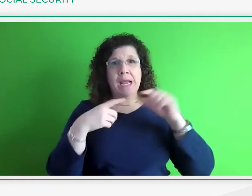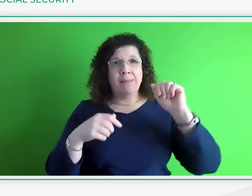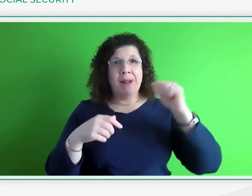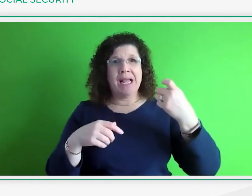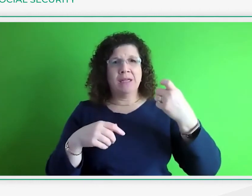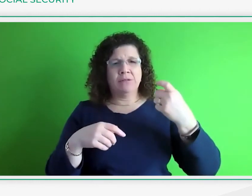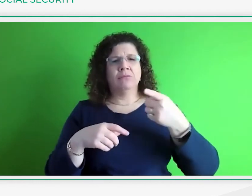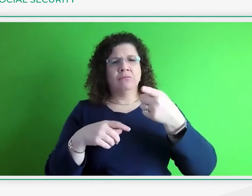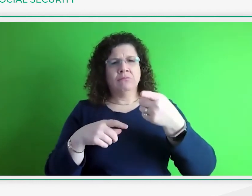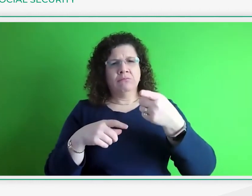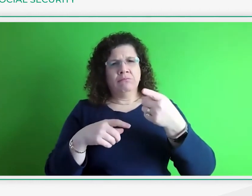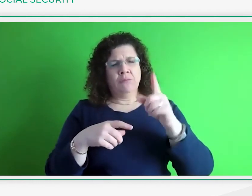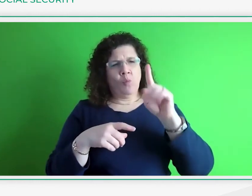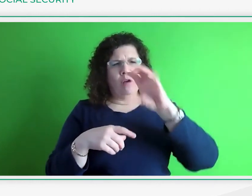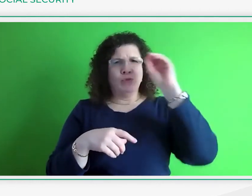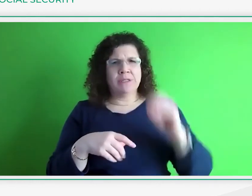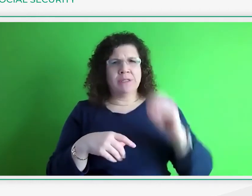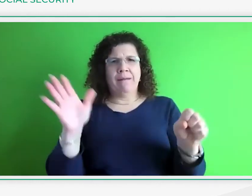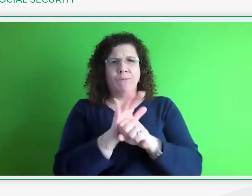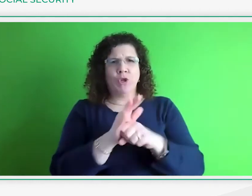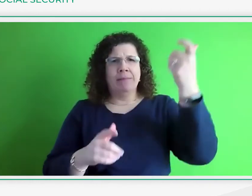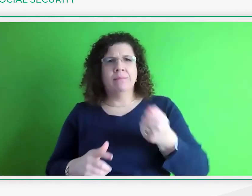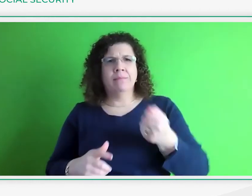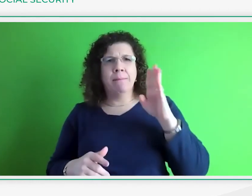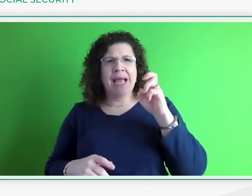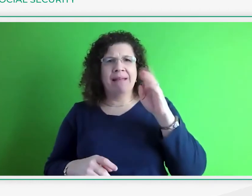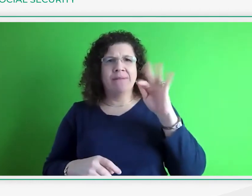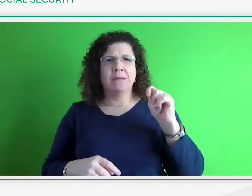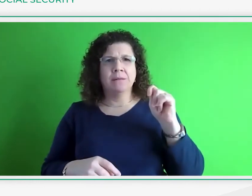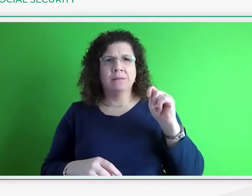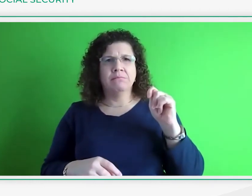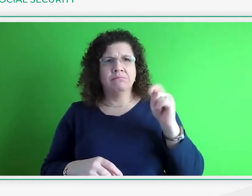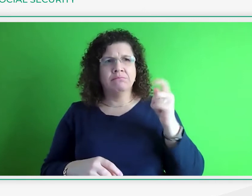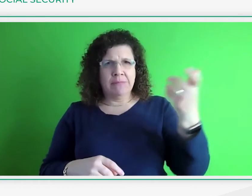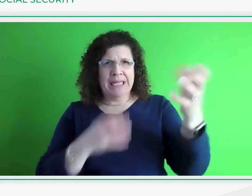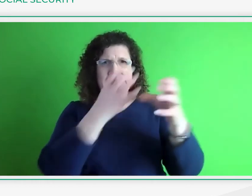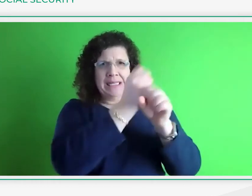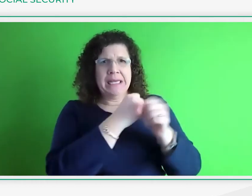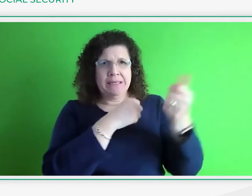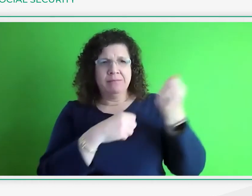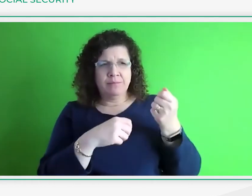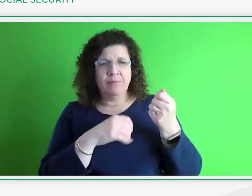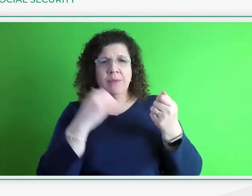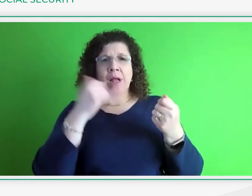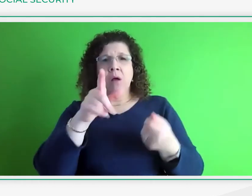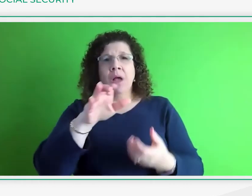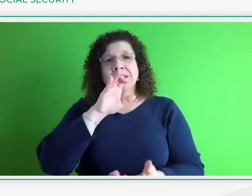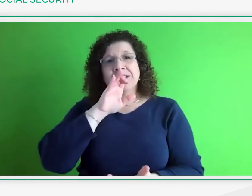At full retirement age, you are getting 100% of your benefits.